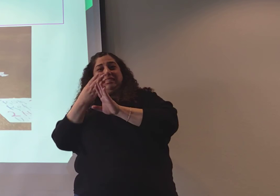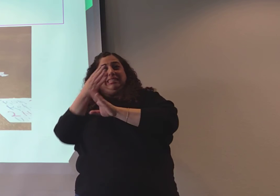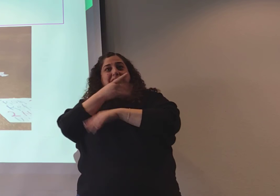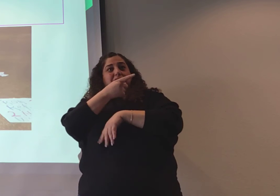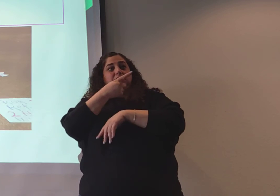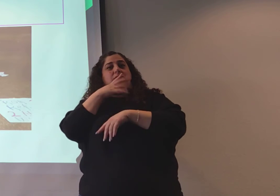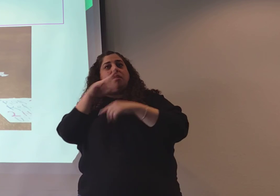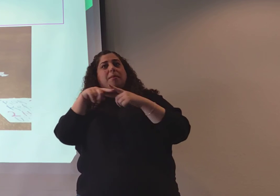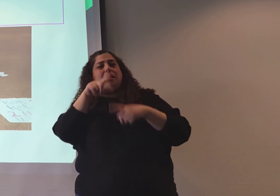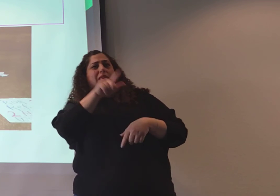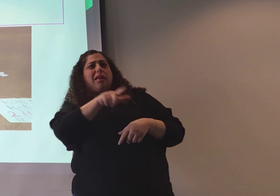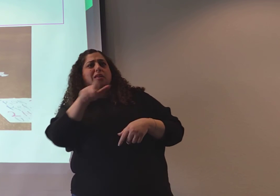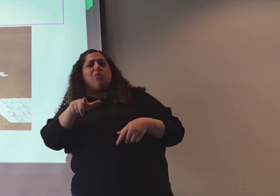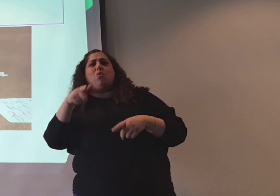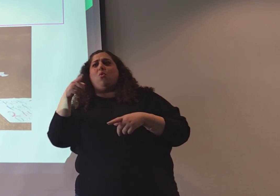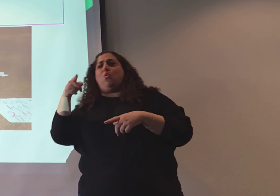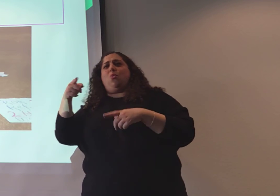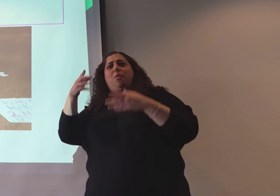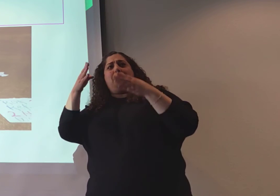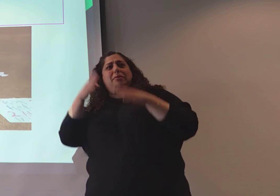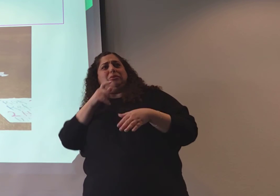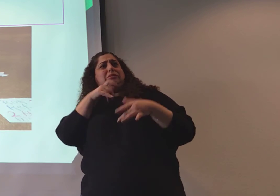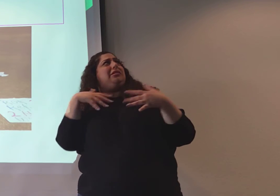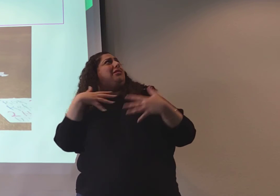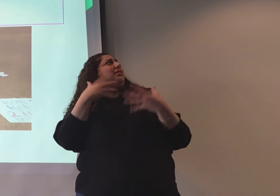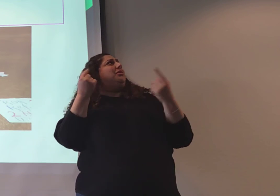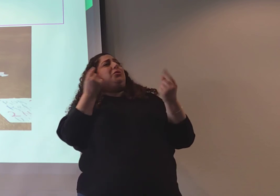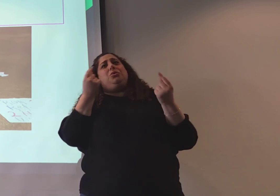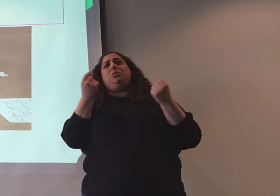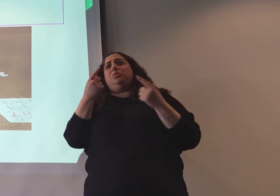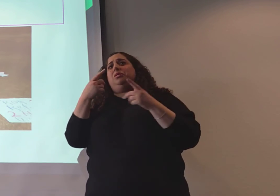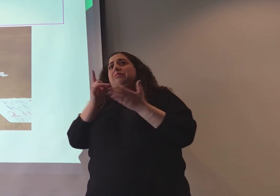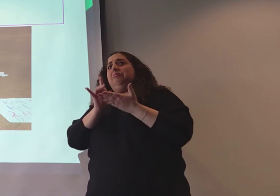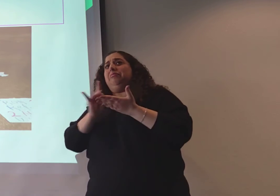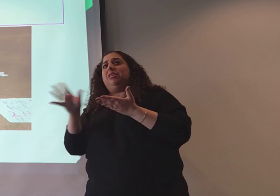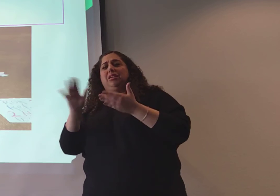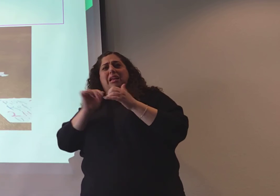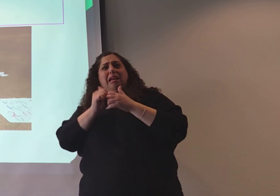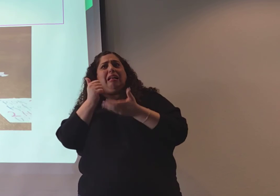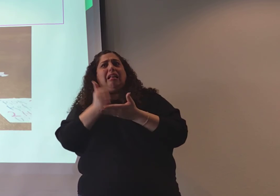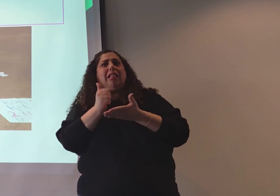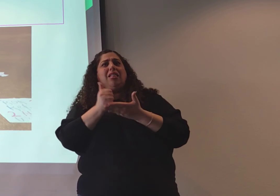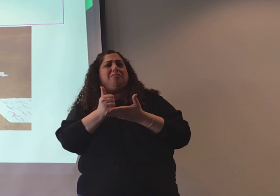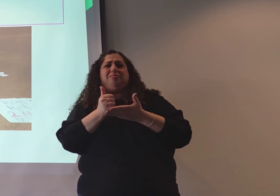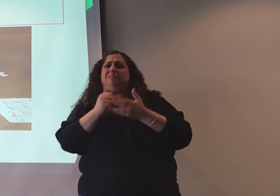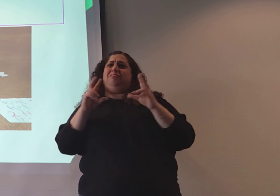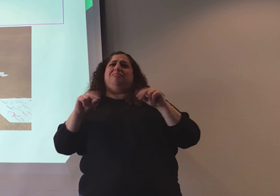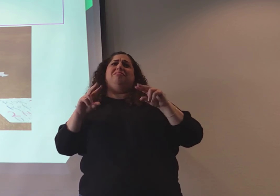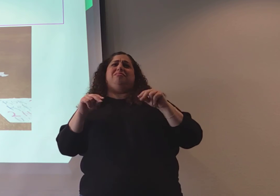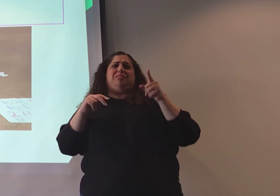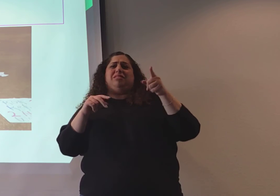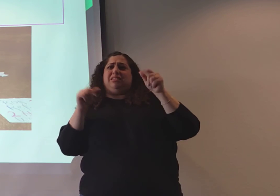they can’t get help from the powers that be. I can tell you that because I do this all the time.